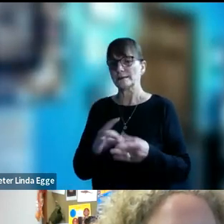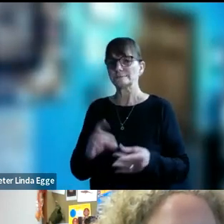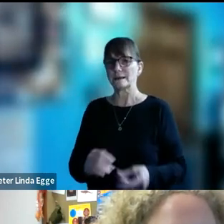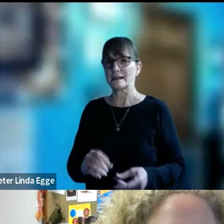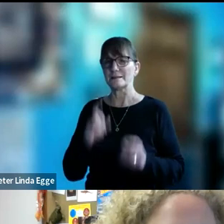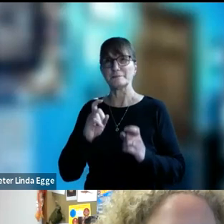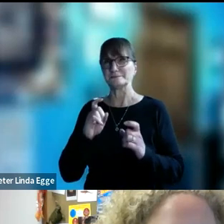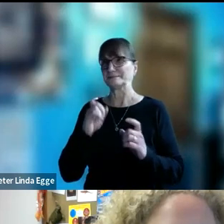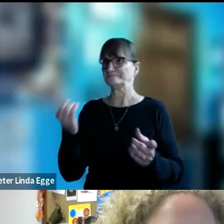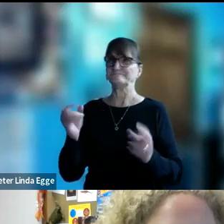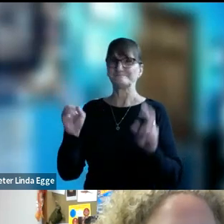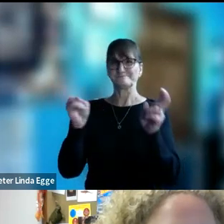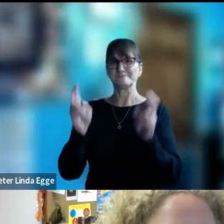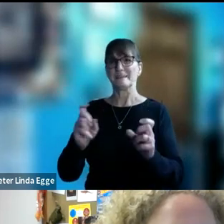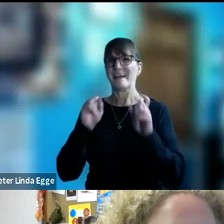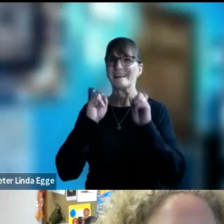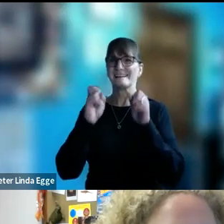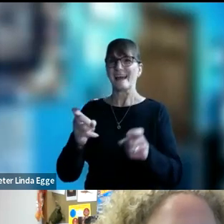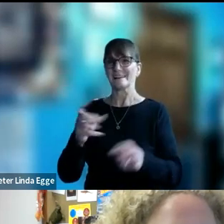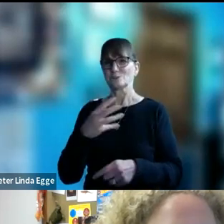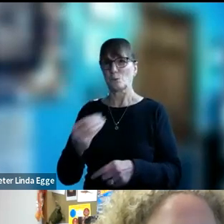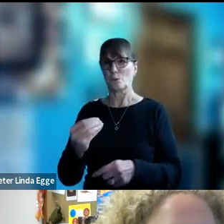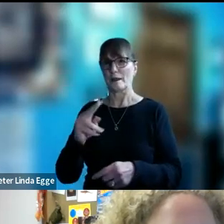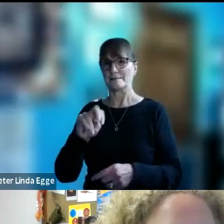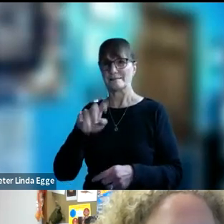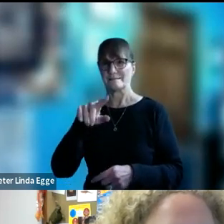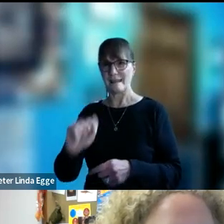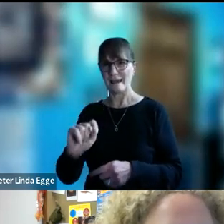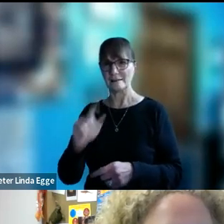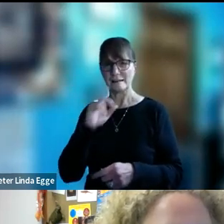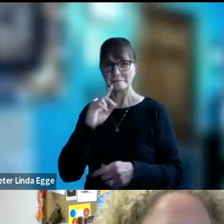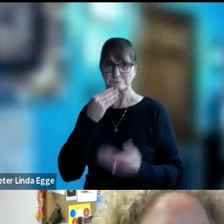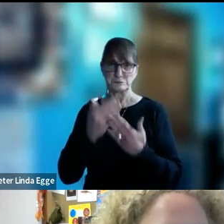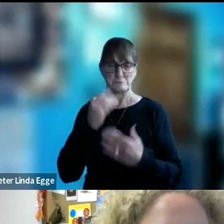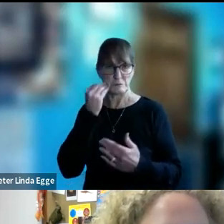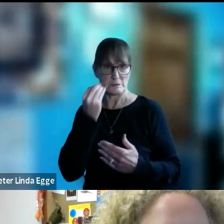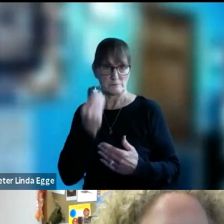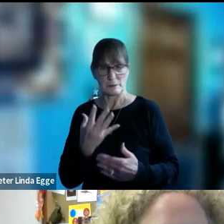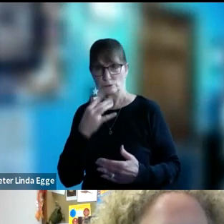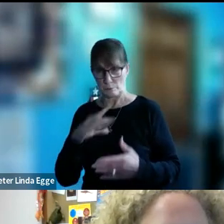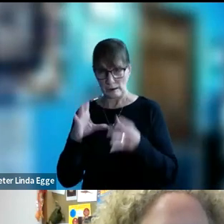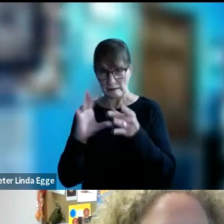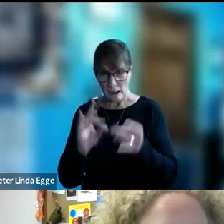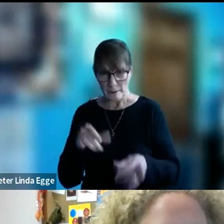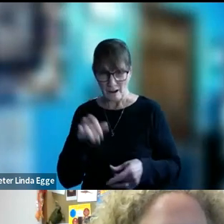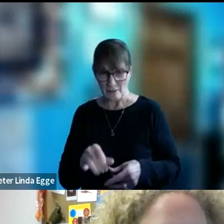So it's helpful if you include that information, but likely we're gonna comment on it anyway.